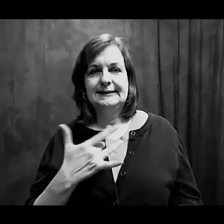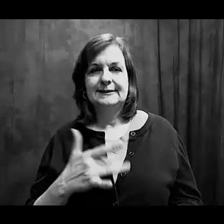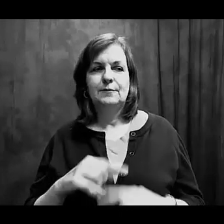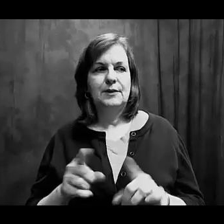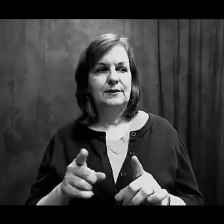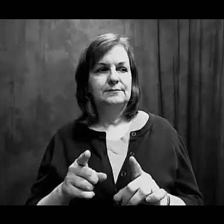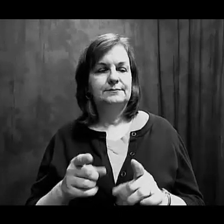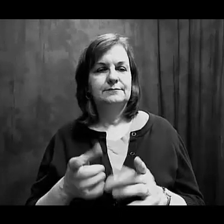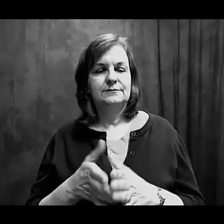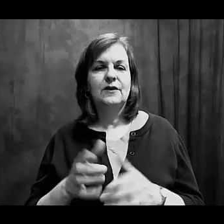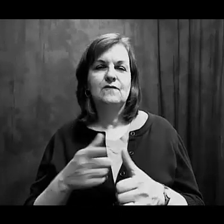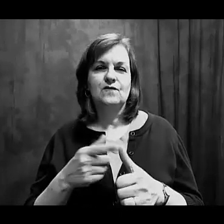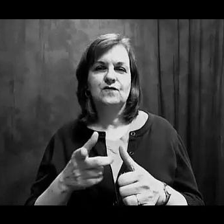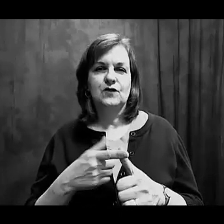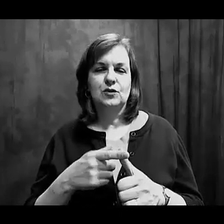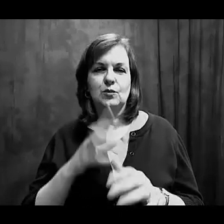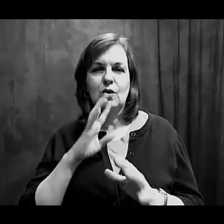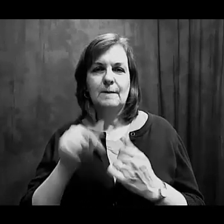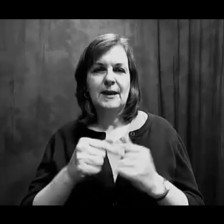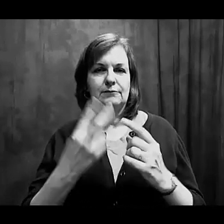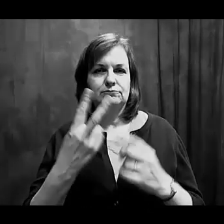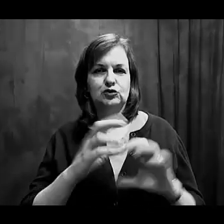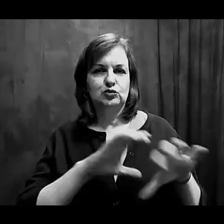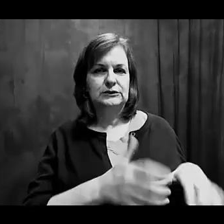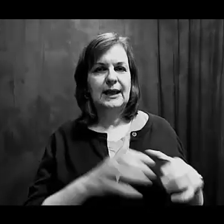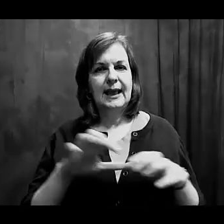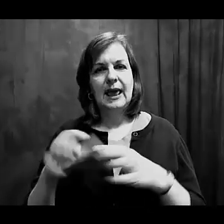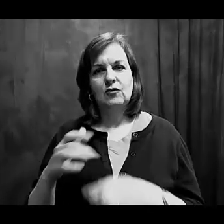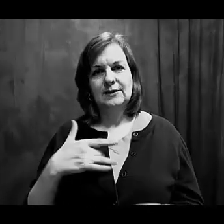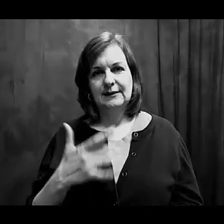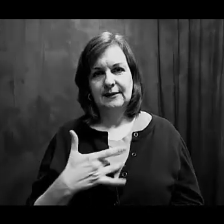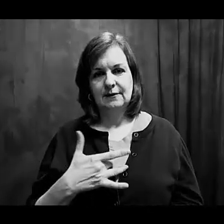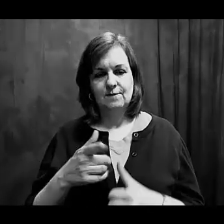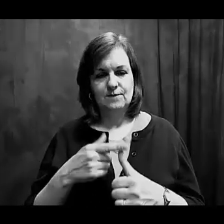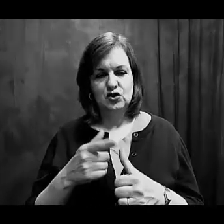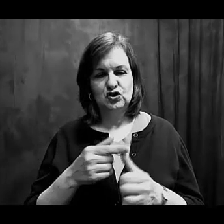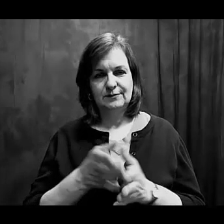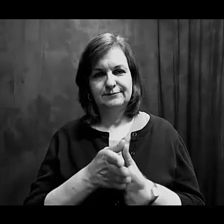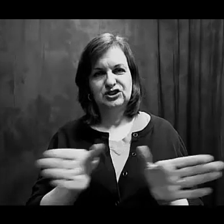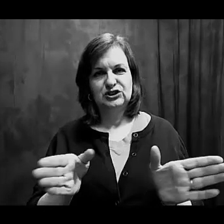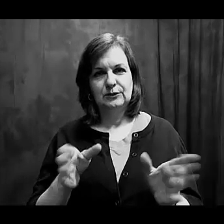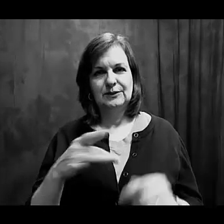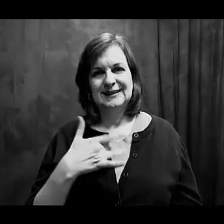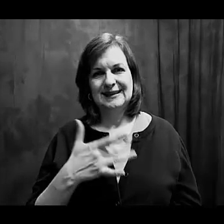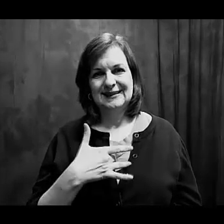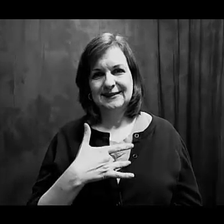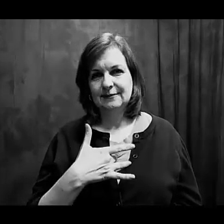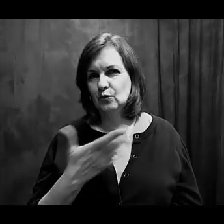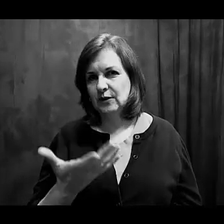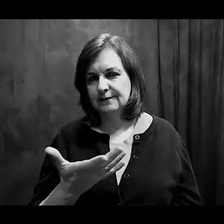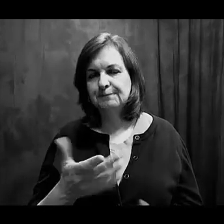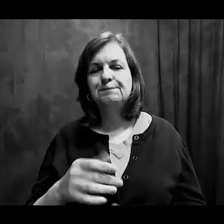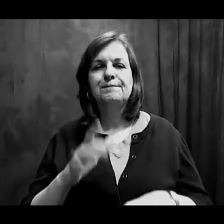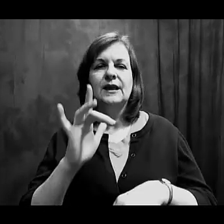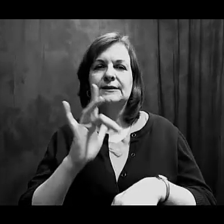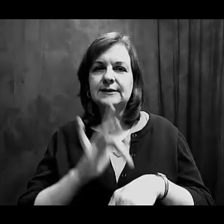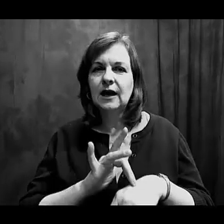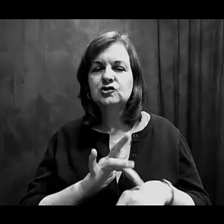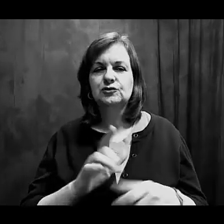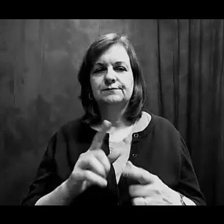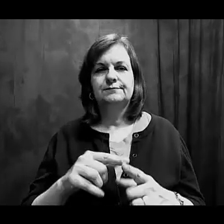first about categorizing your senses -- you have general senses -- these are touch temperature